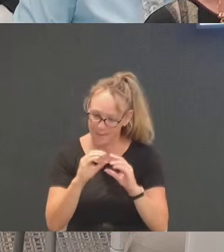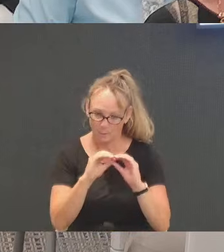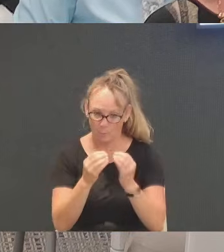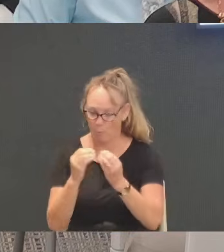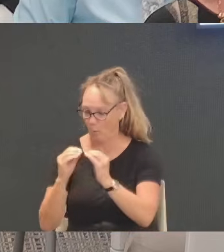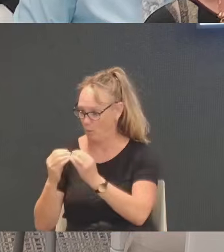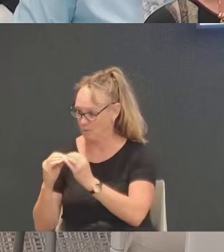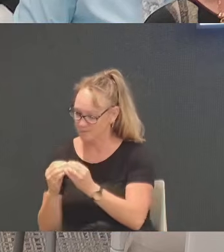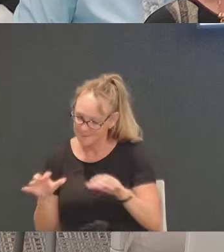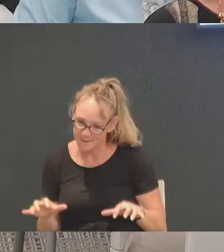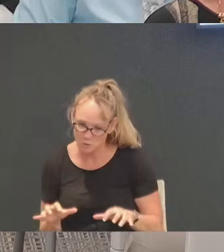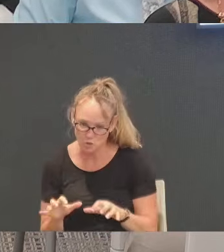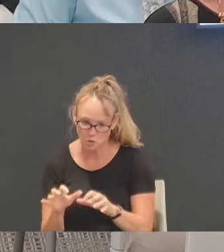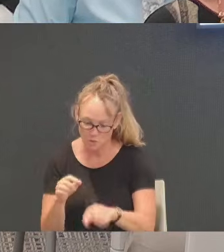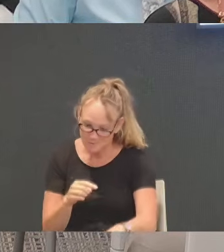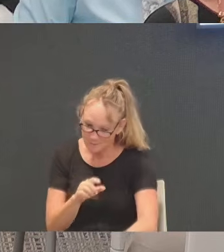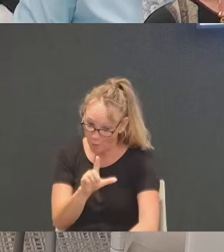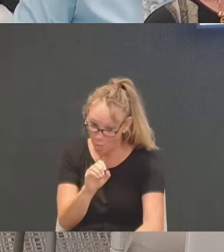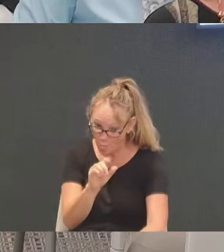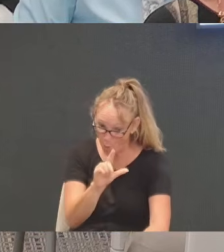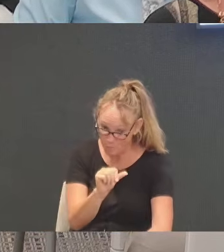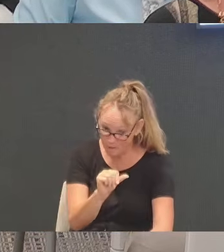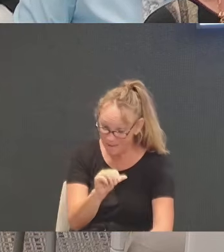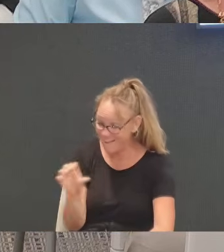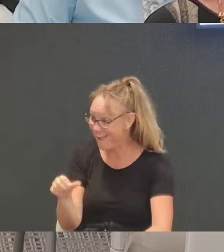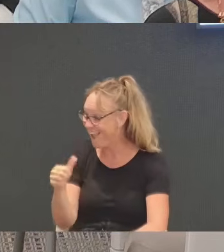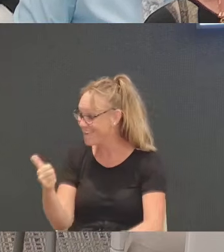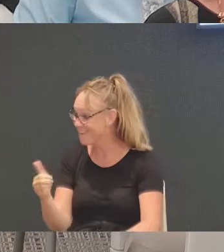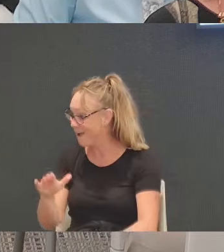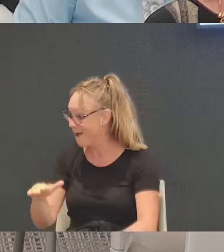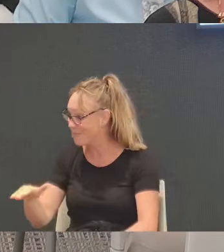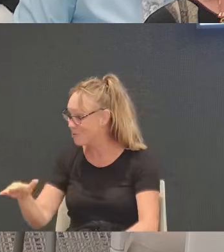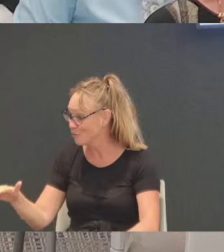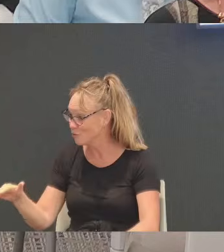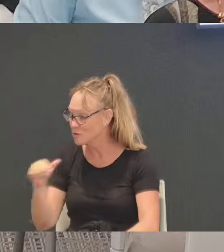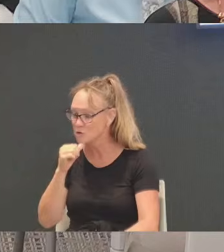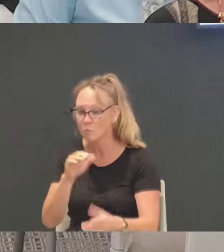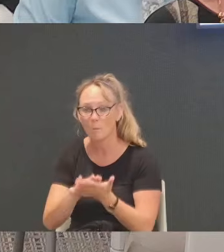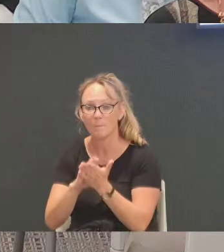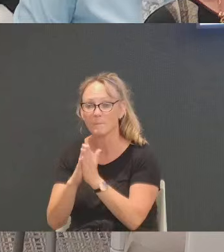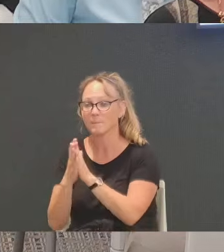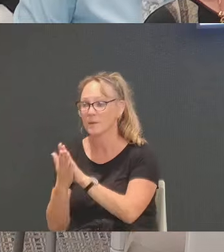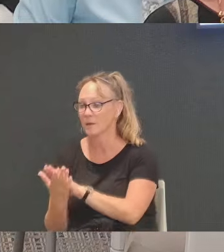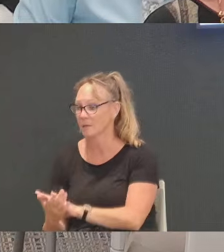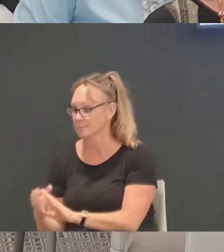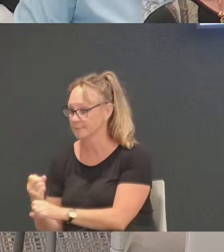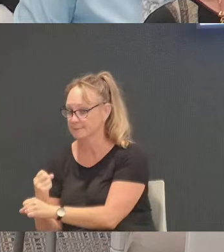they can to make sure Lola and others don't become a statistic. It's been said in our presence as